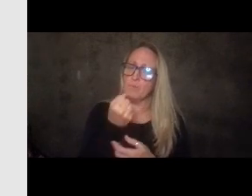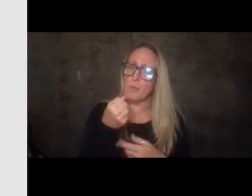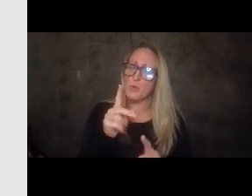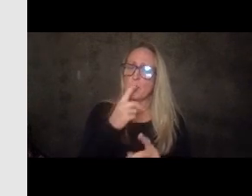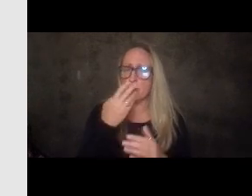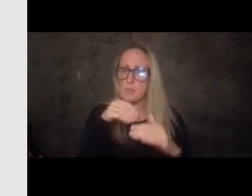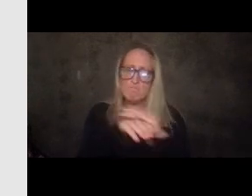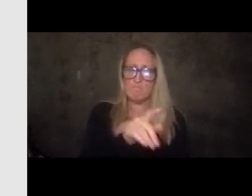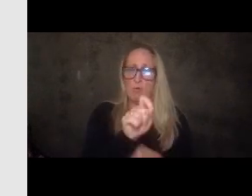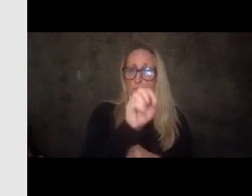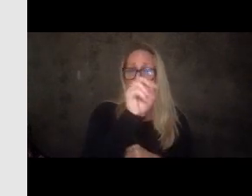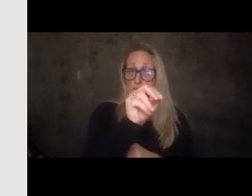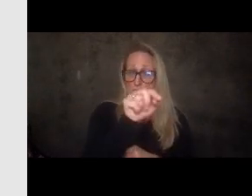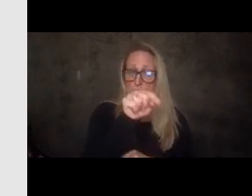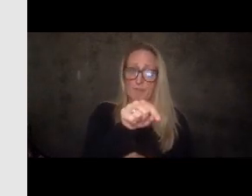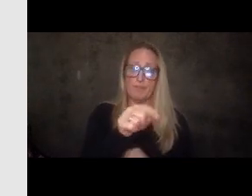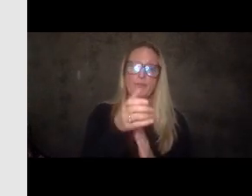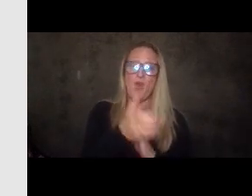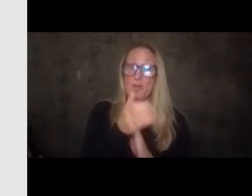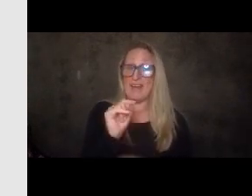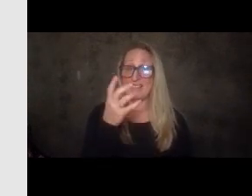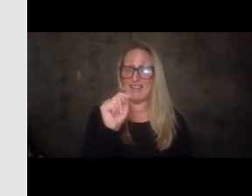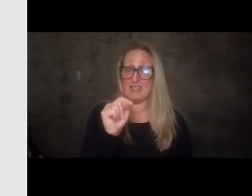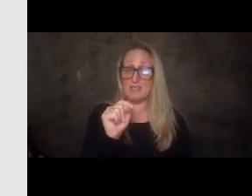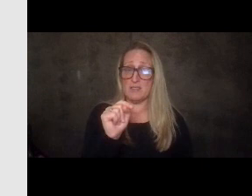this on. Automatic text alternate text will allow word